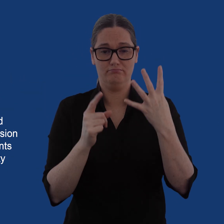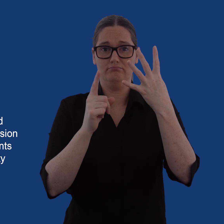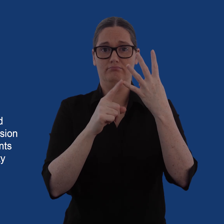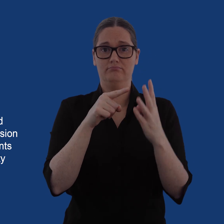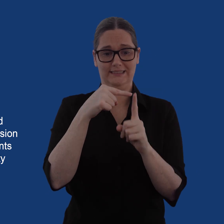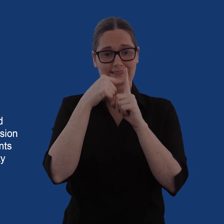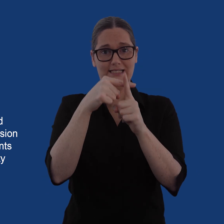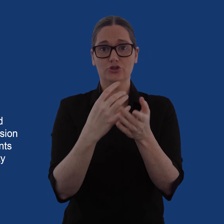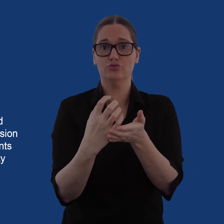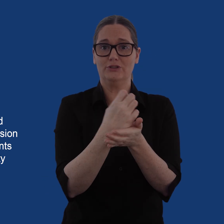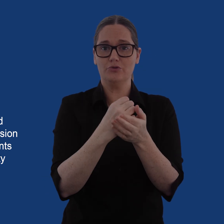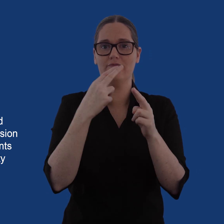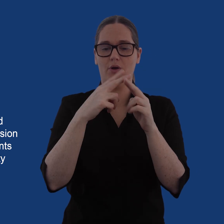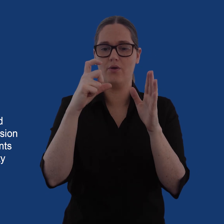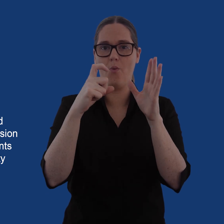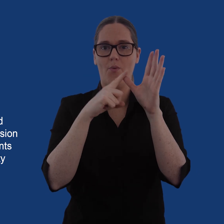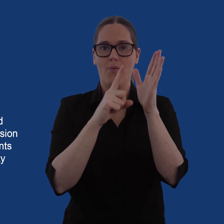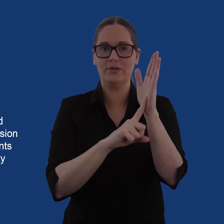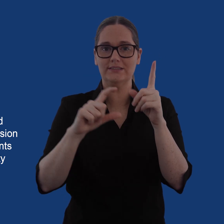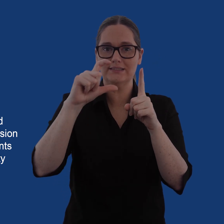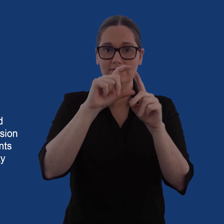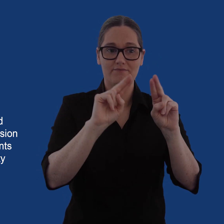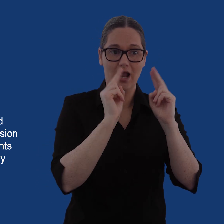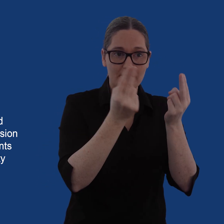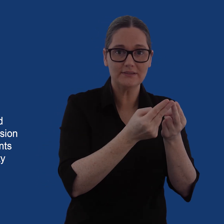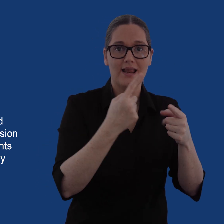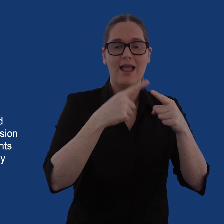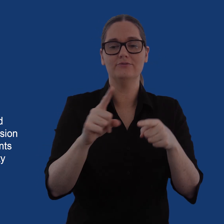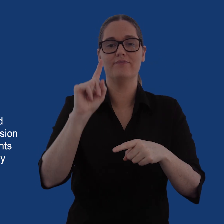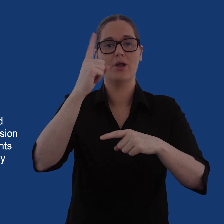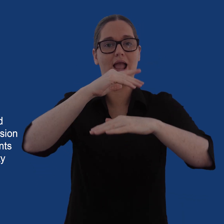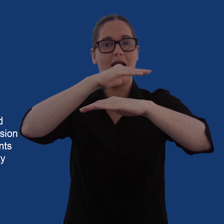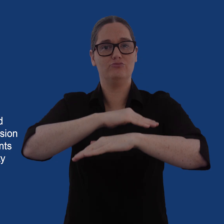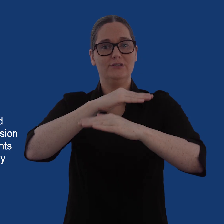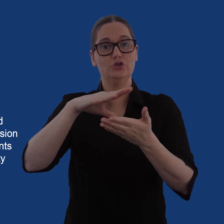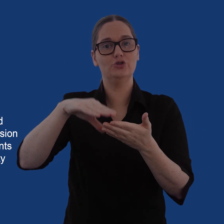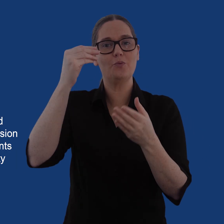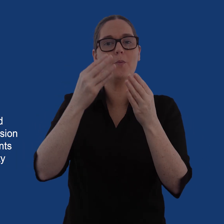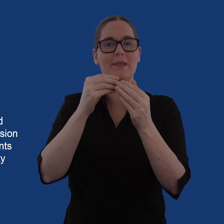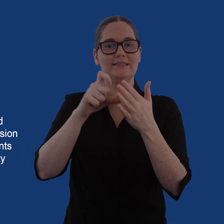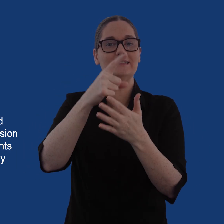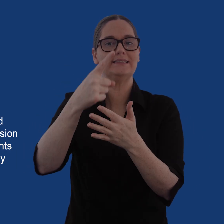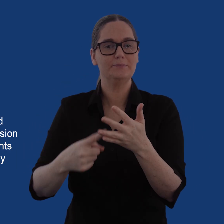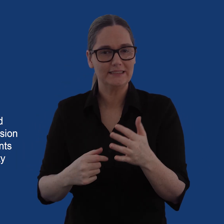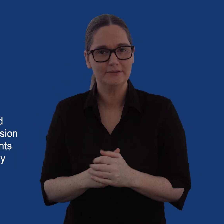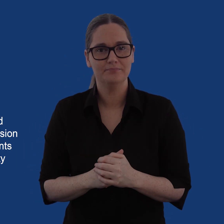• There are targeted resources for CALD families and First Nations students with disability.